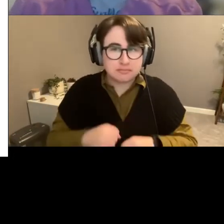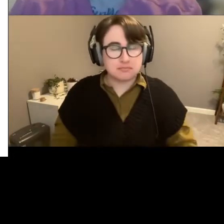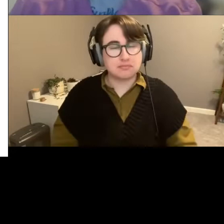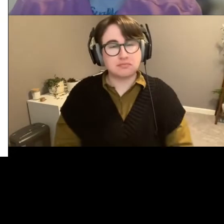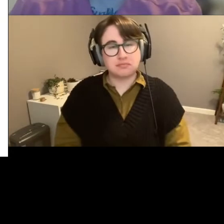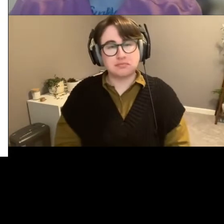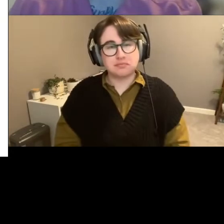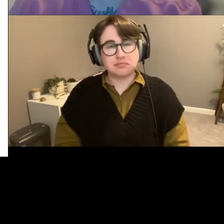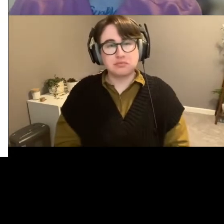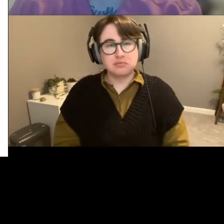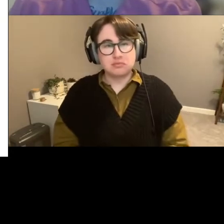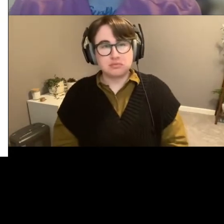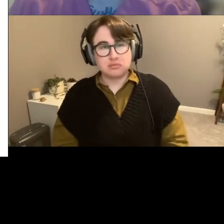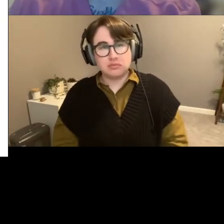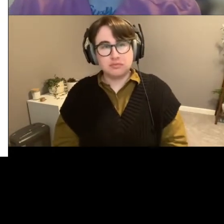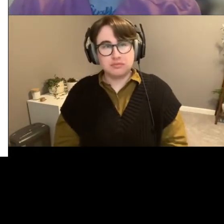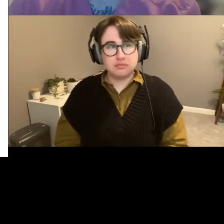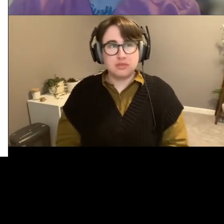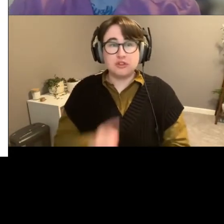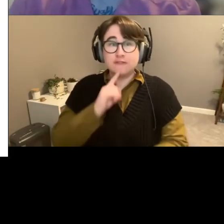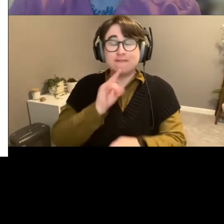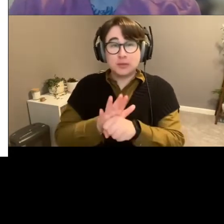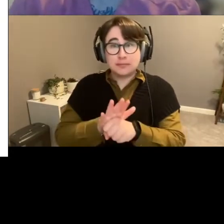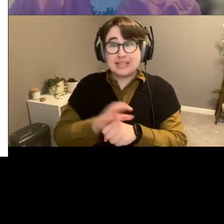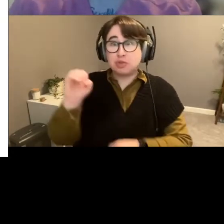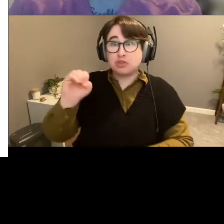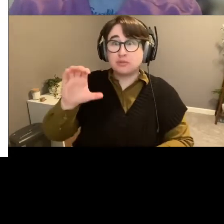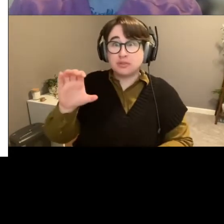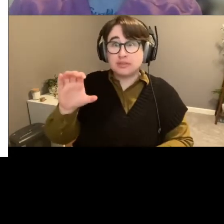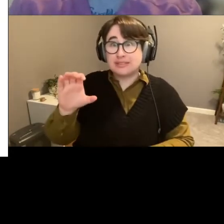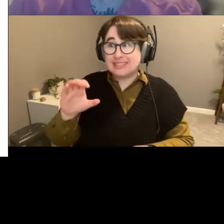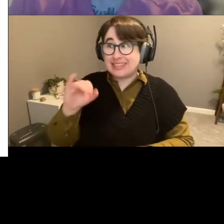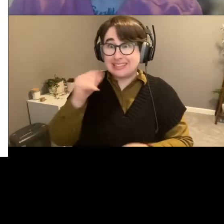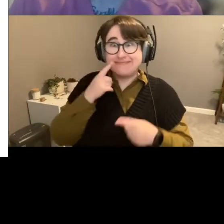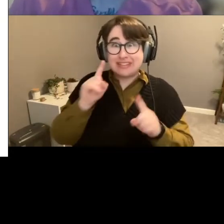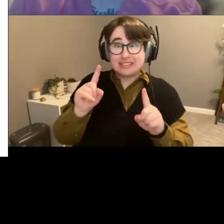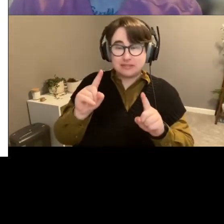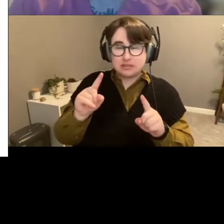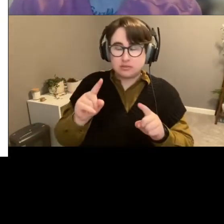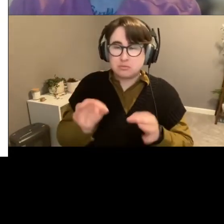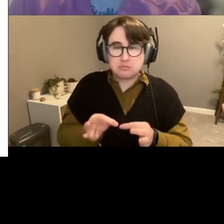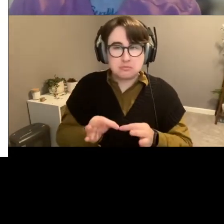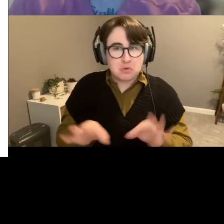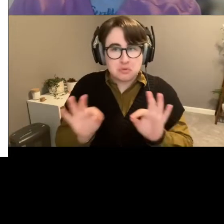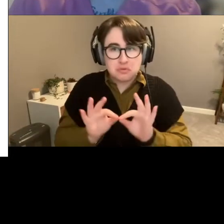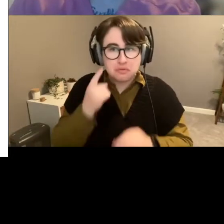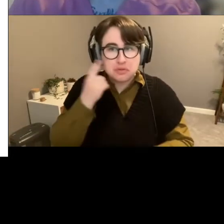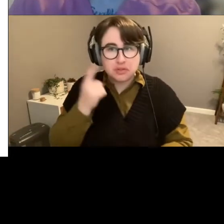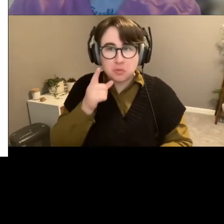Confirming emergency contraception was effective can be really important for somebody on testosterone therapy,